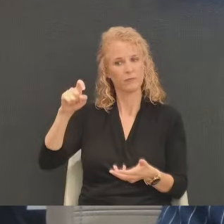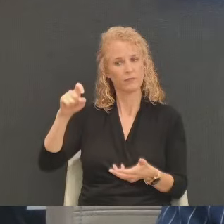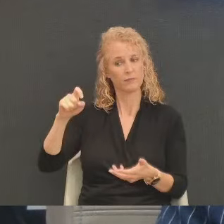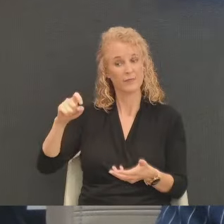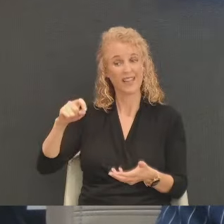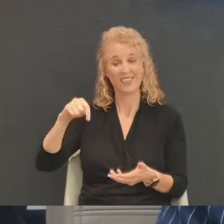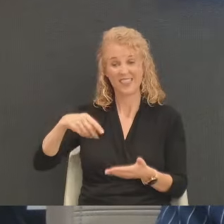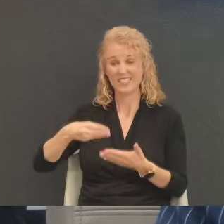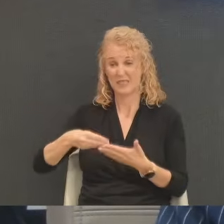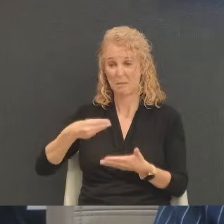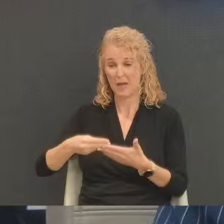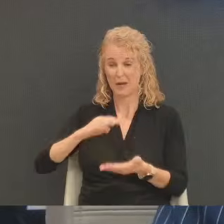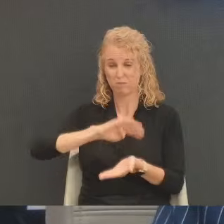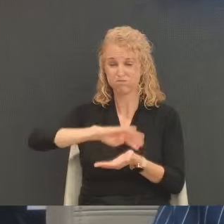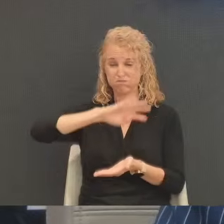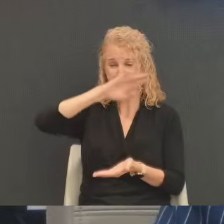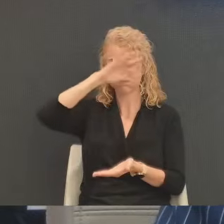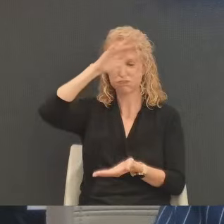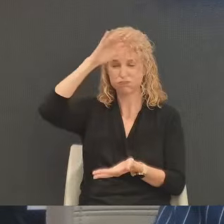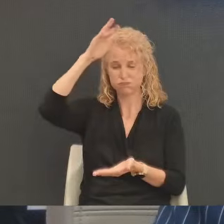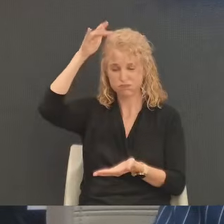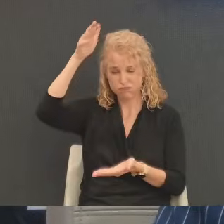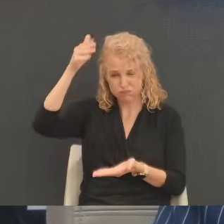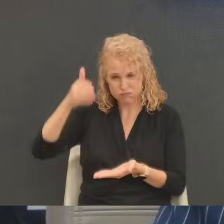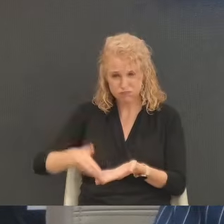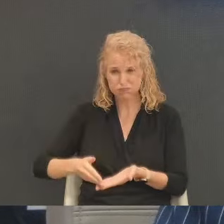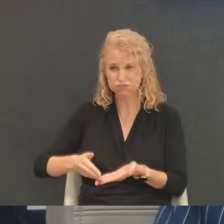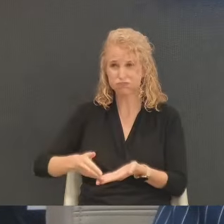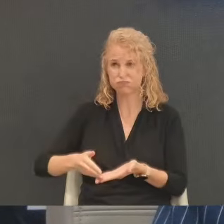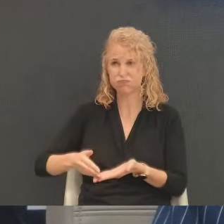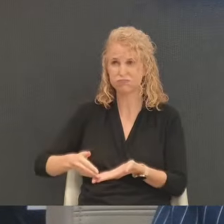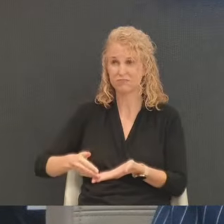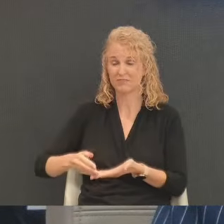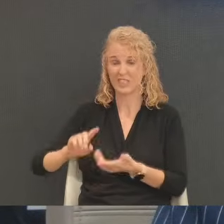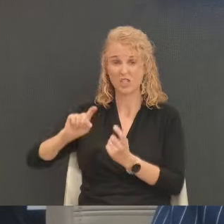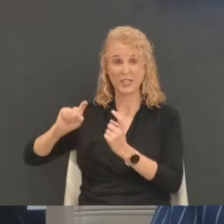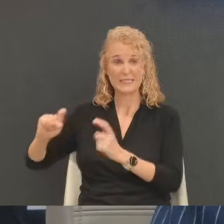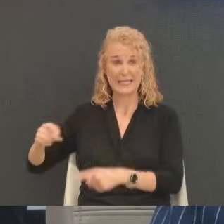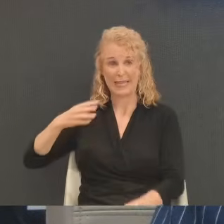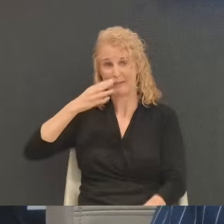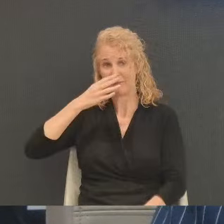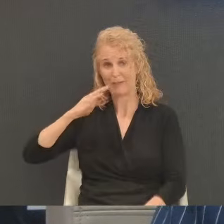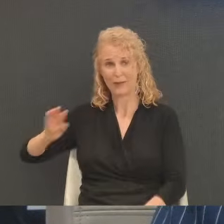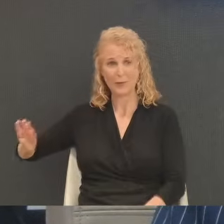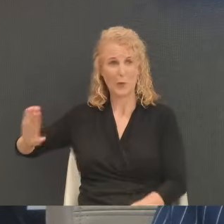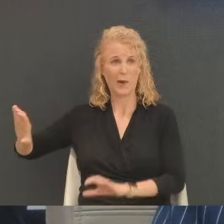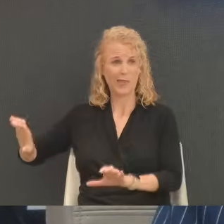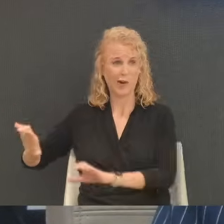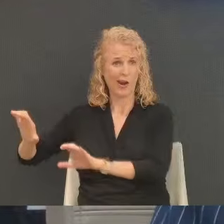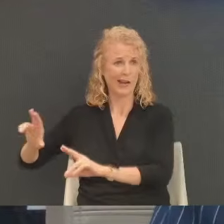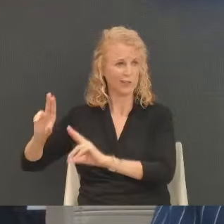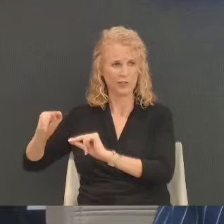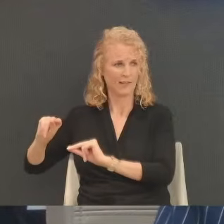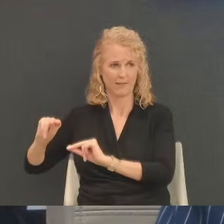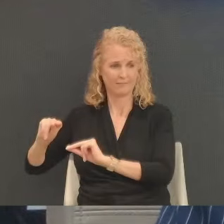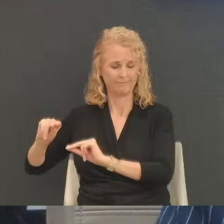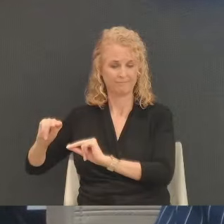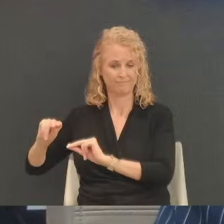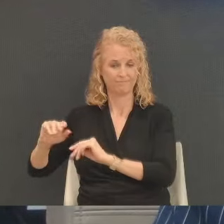gave over there and we just can't write a blank check and then close our eyes. I think we should